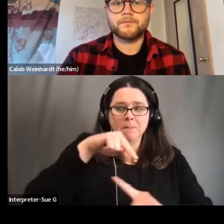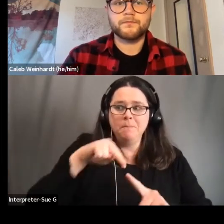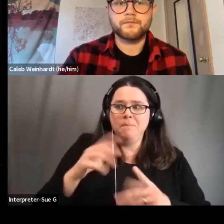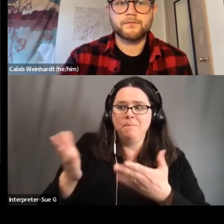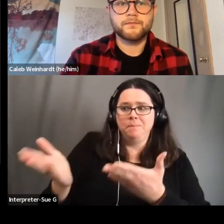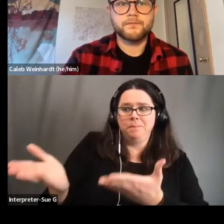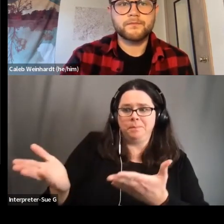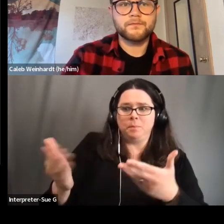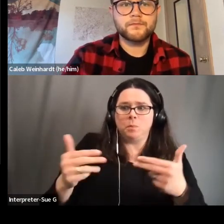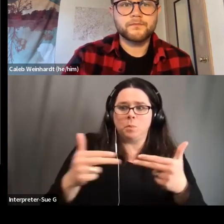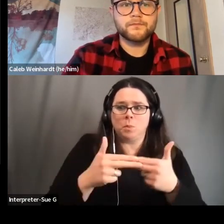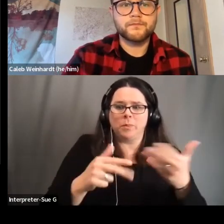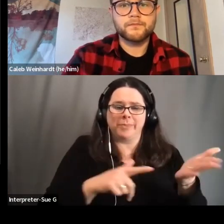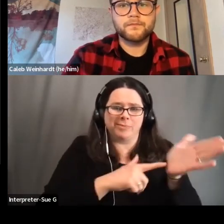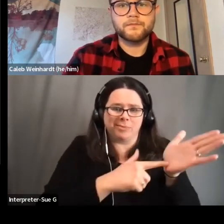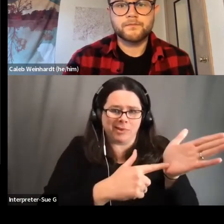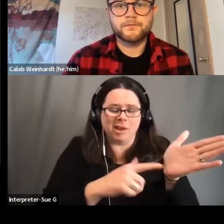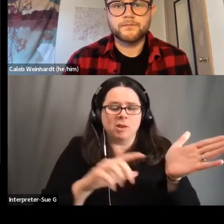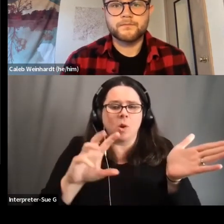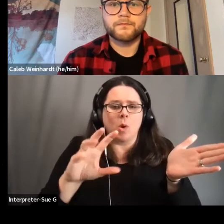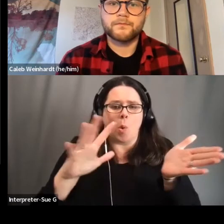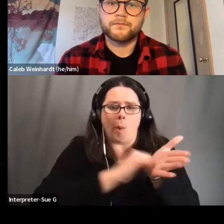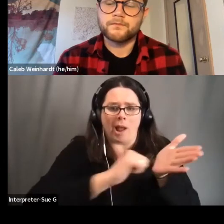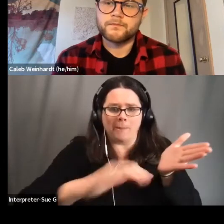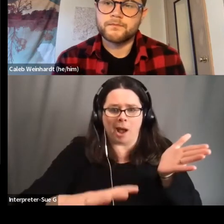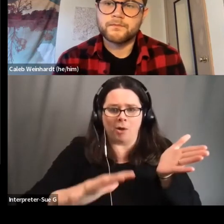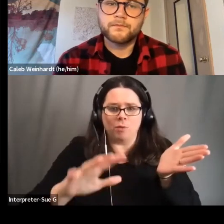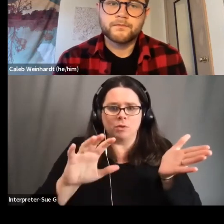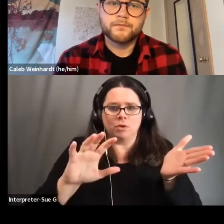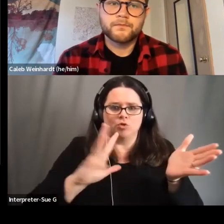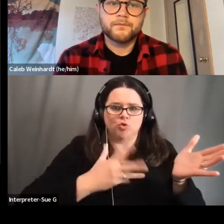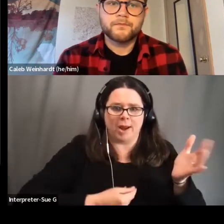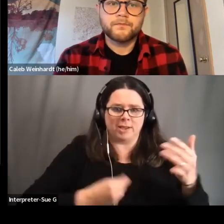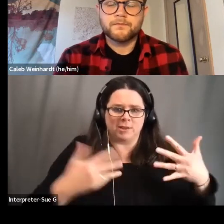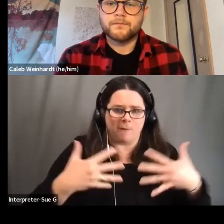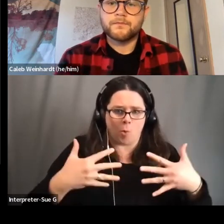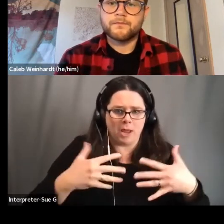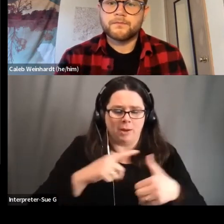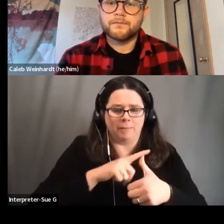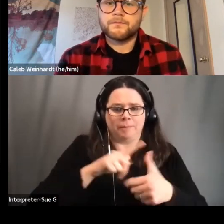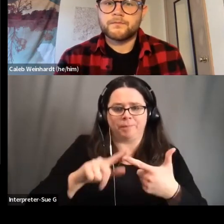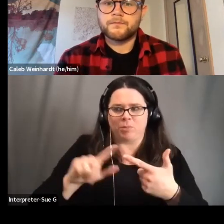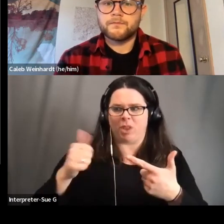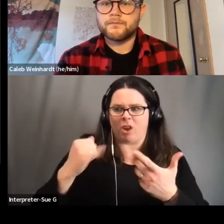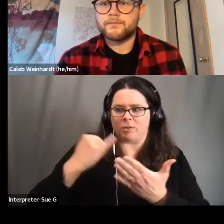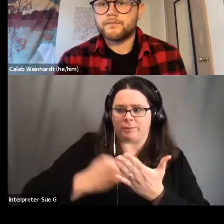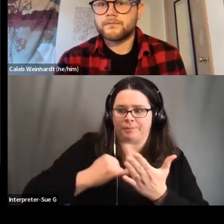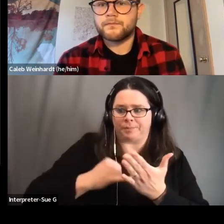that says wipe out transphobia and then on the other side of the screen is this drawing by Leelah Alcorn